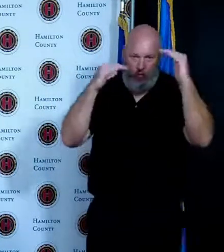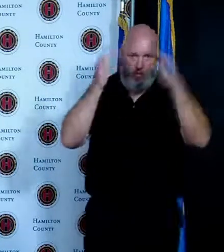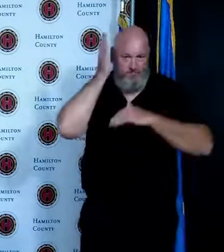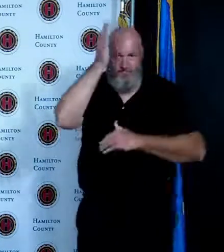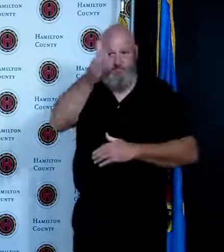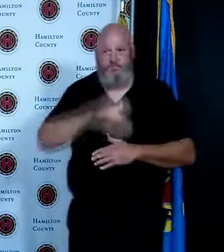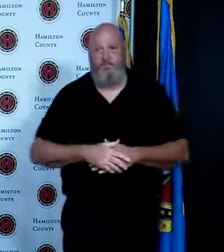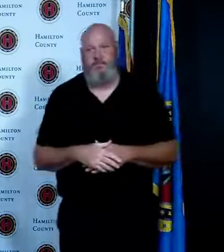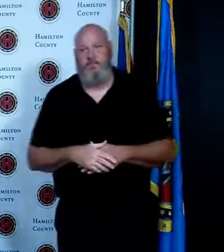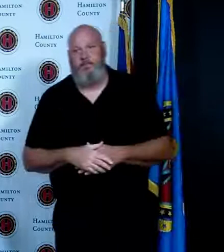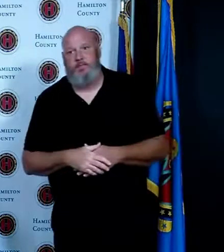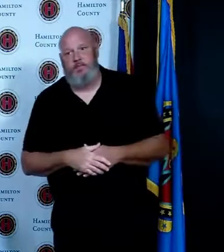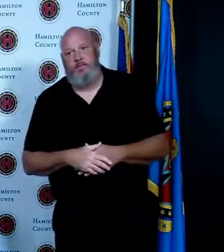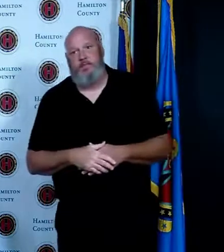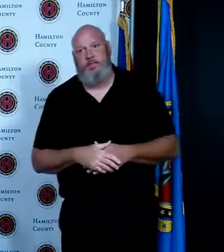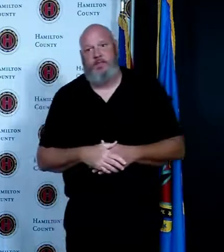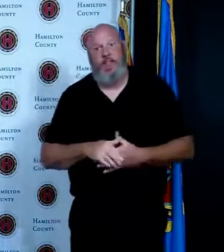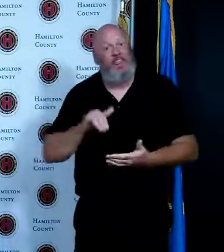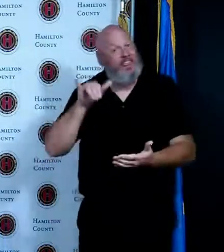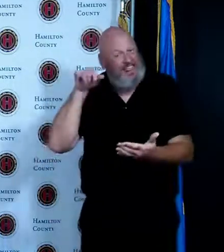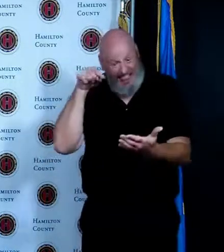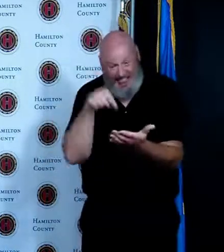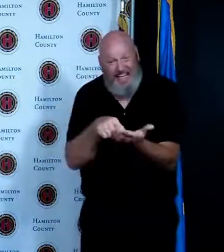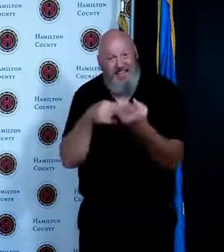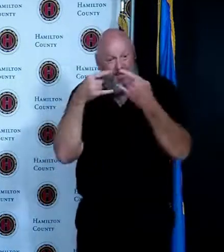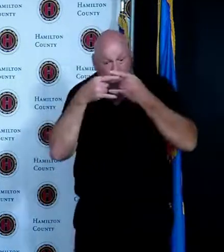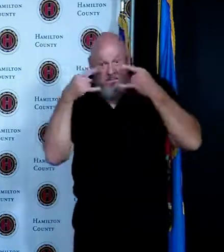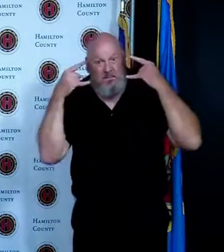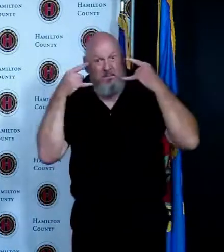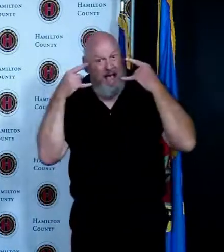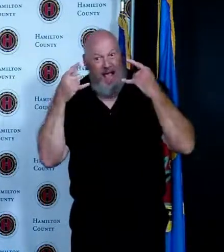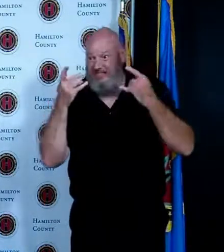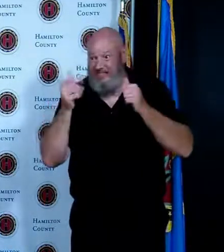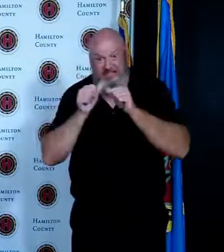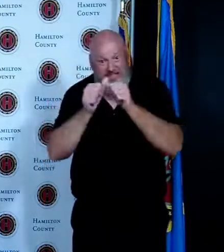Greg has said many times but also to keep businesses open and to make sure we